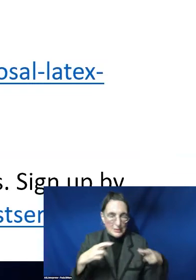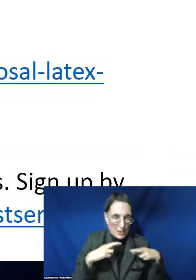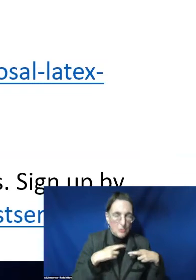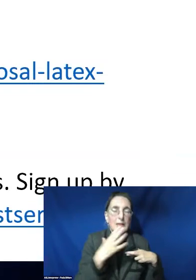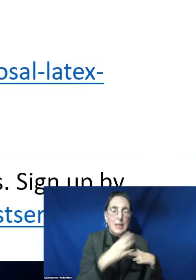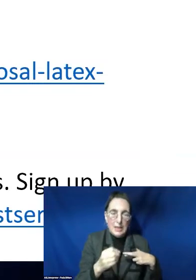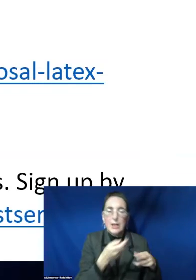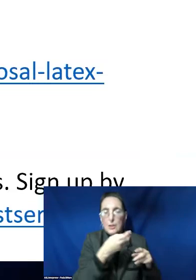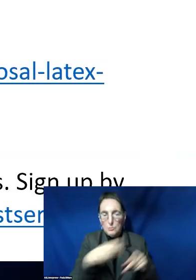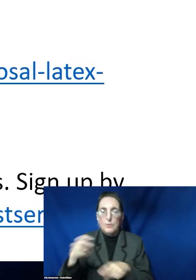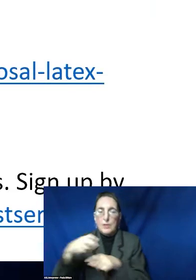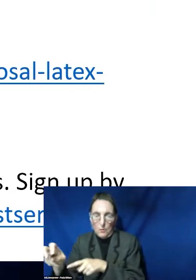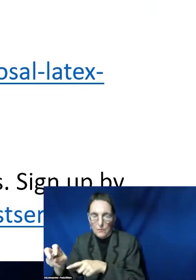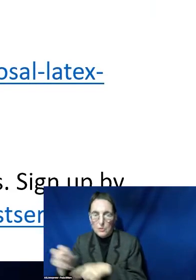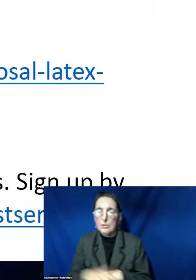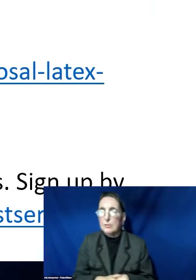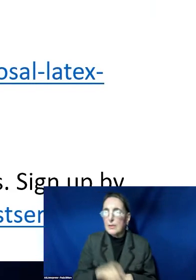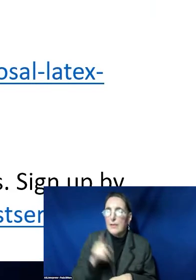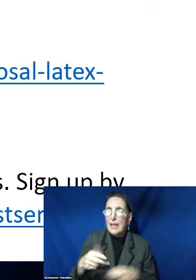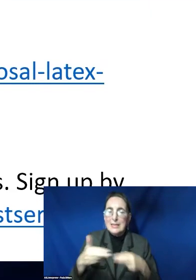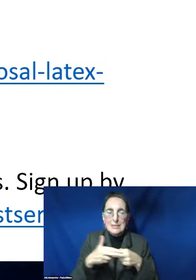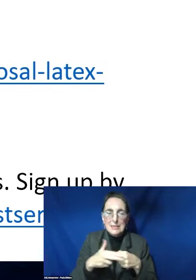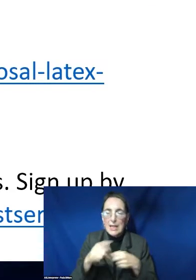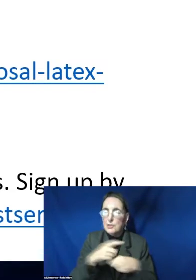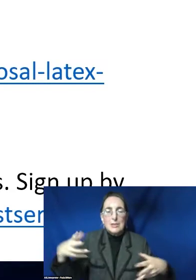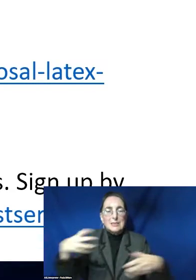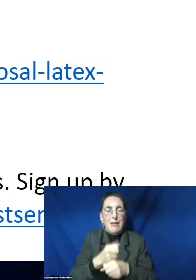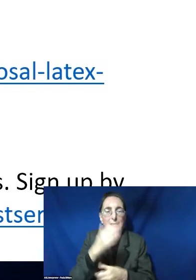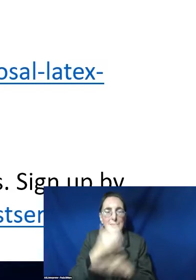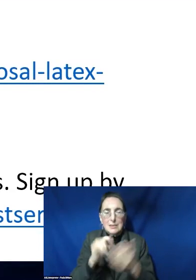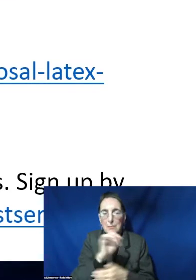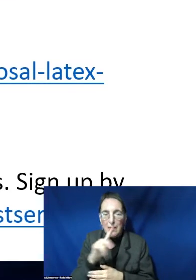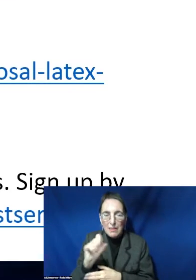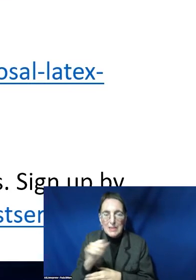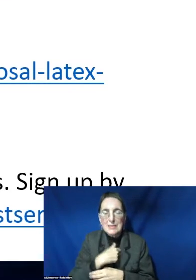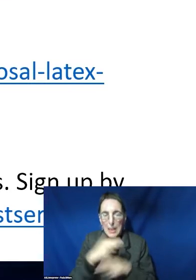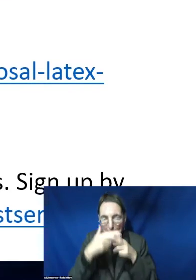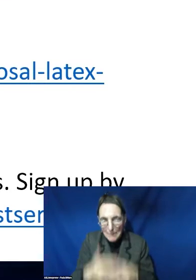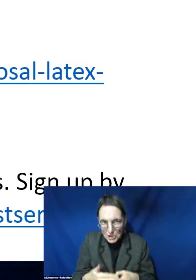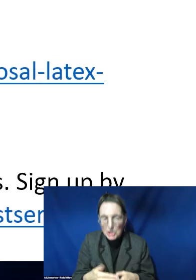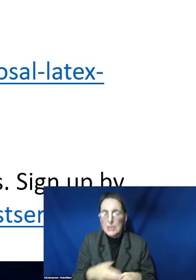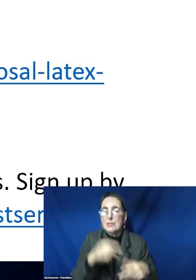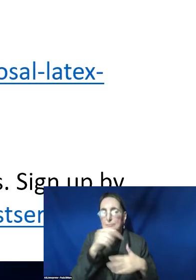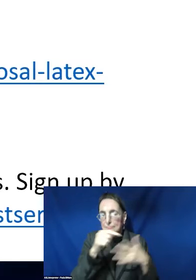This is a slide of just, you know, consolidating some of the links I have mentioned and touched upon on earlier slides and in the presentation.